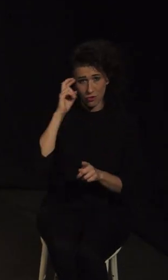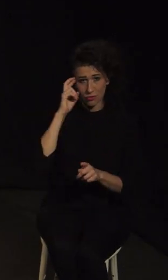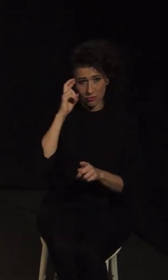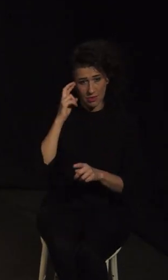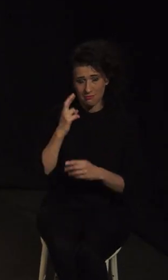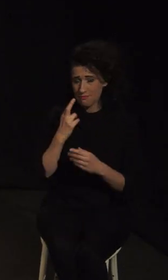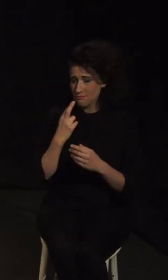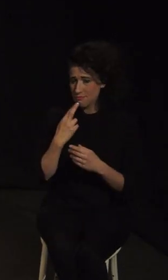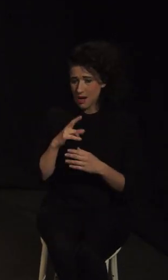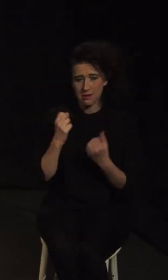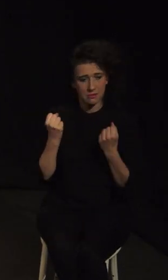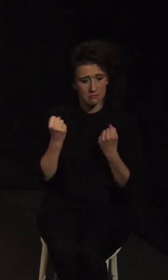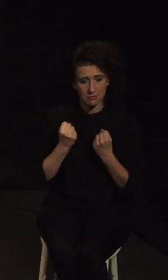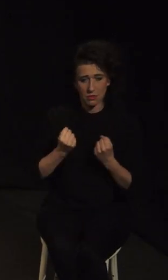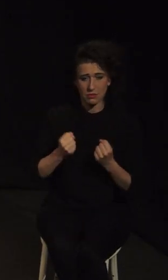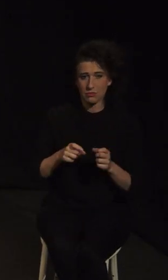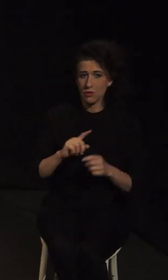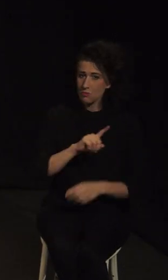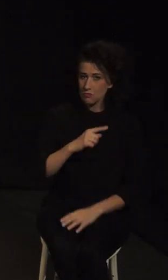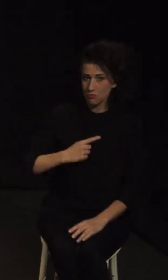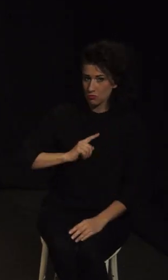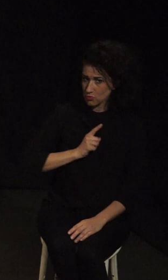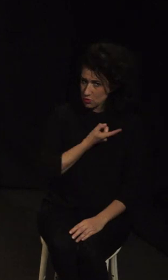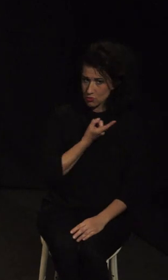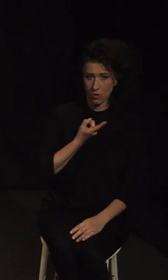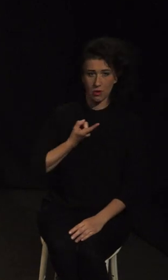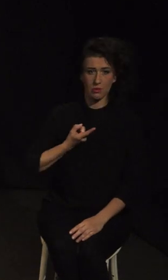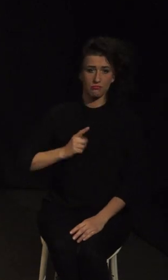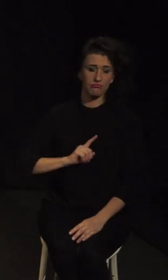He was also a lover of romantic poetry.